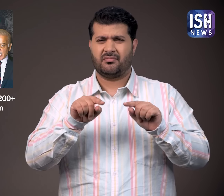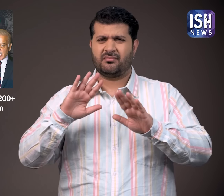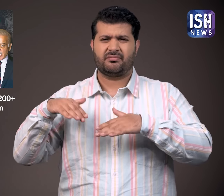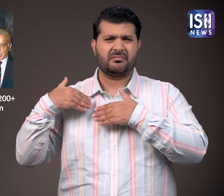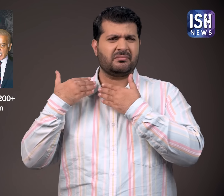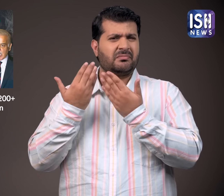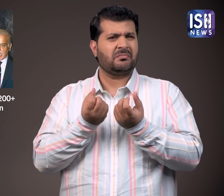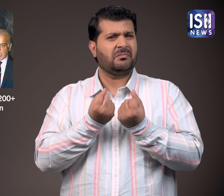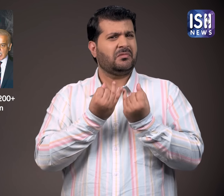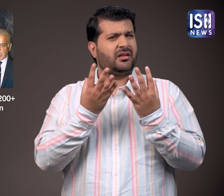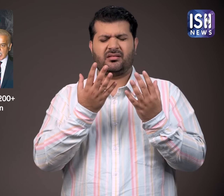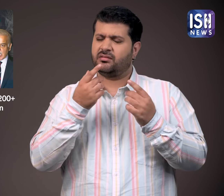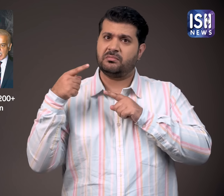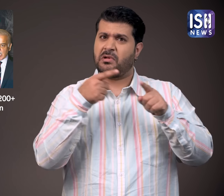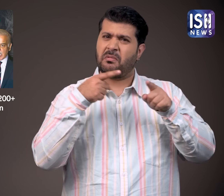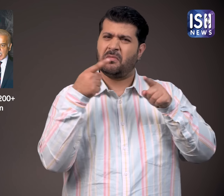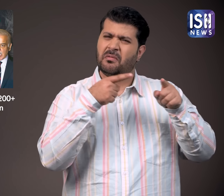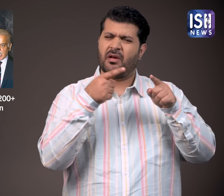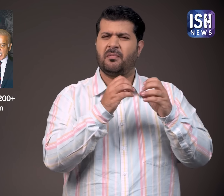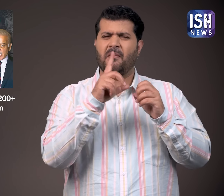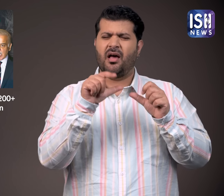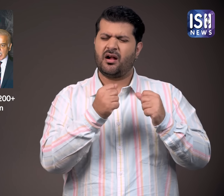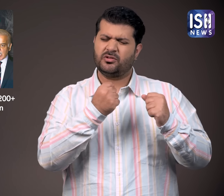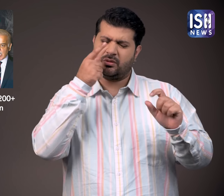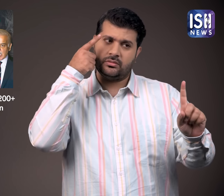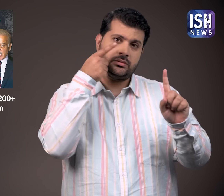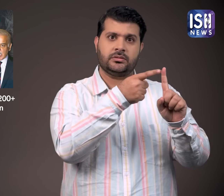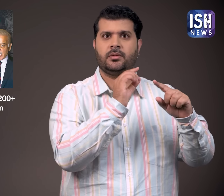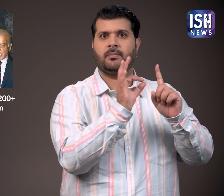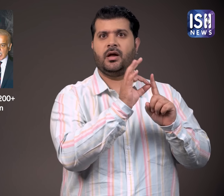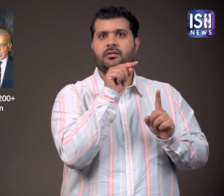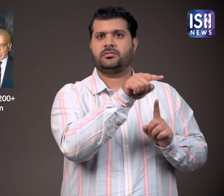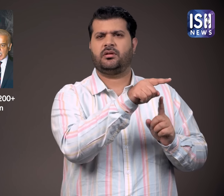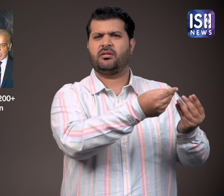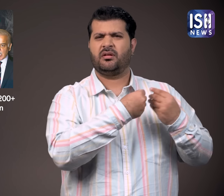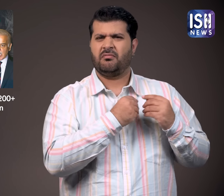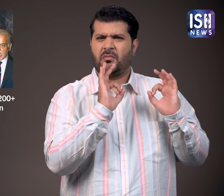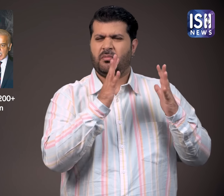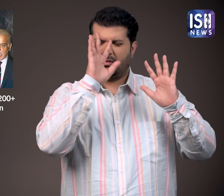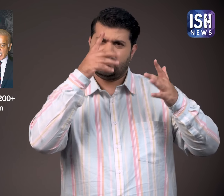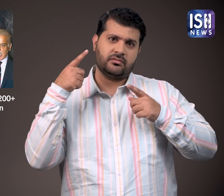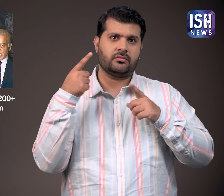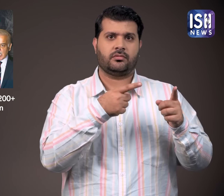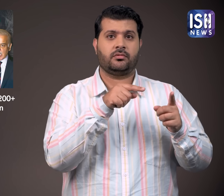BLA has been carrying out such attacks for many years, targeting Pakistani army.